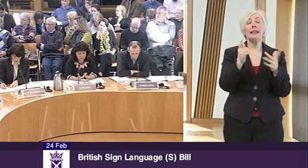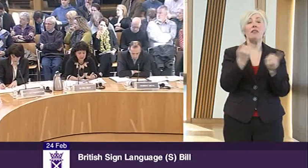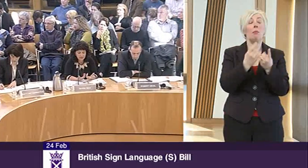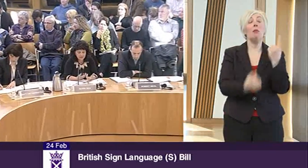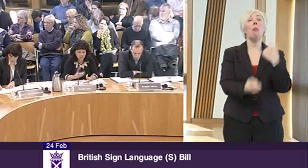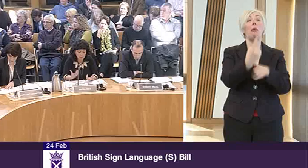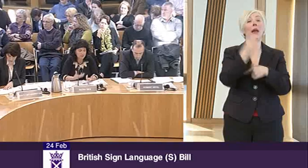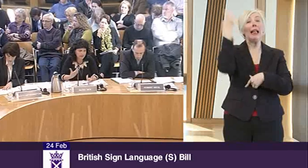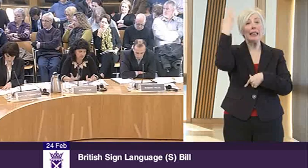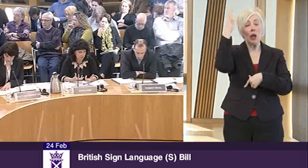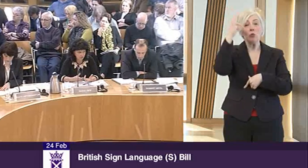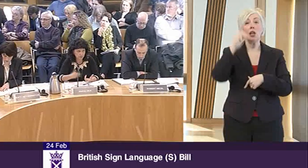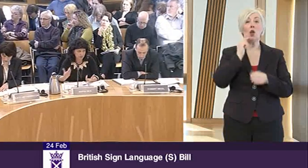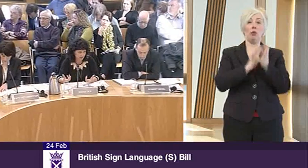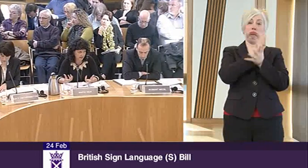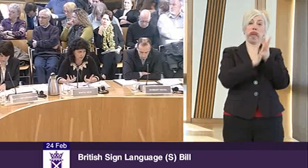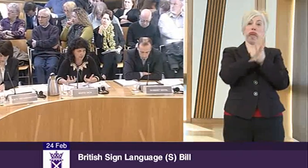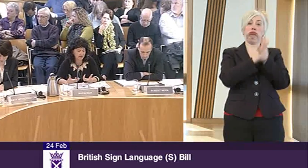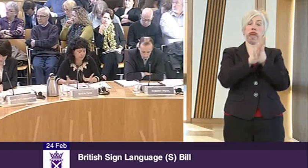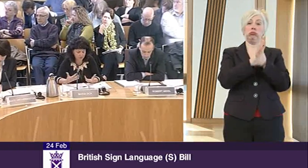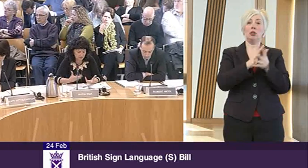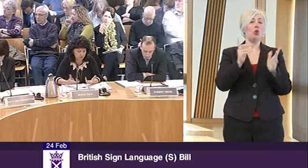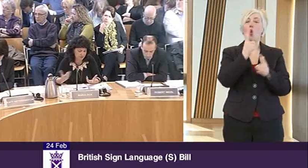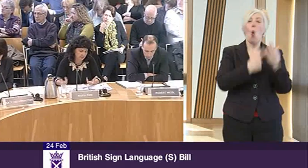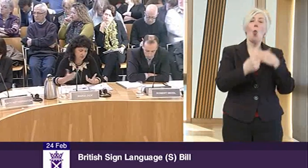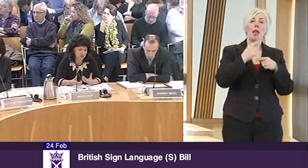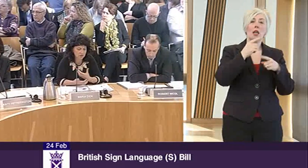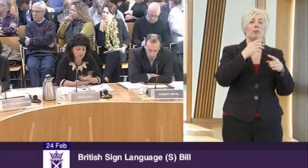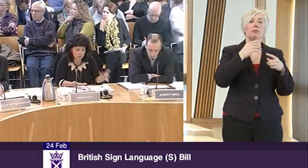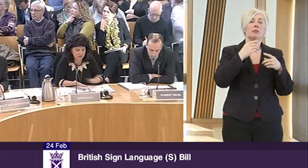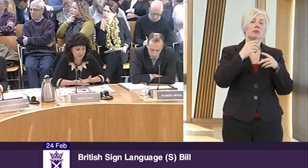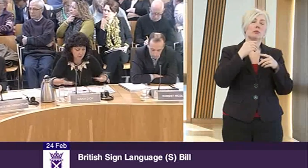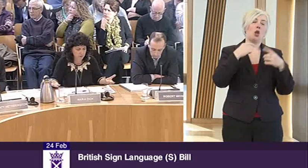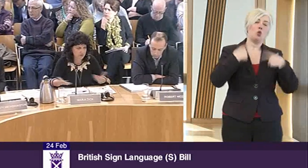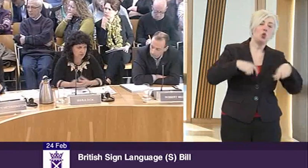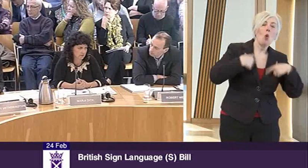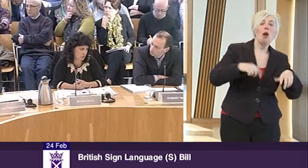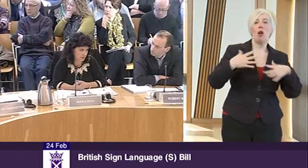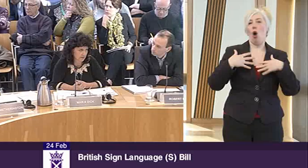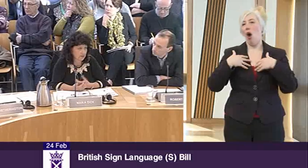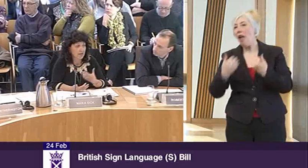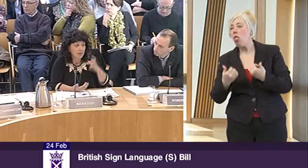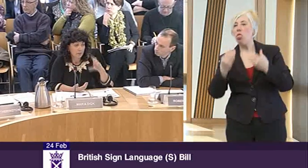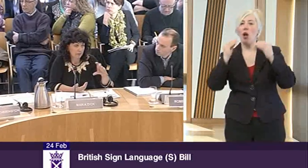the council’s business—not just in social work or education—we have a BSL web clip